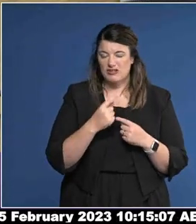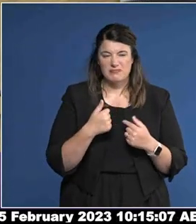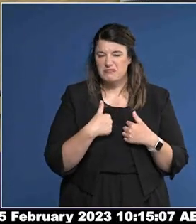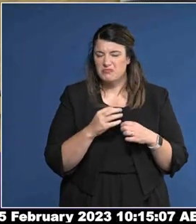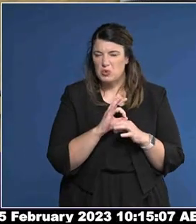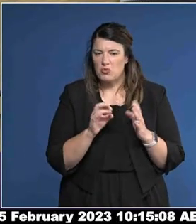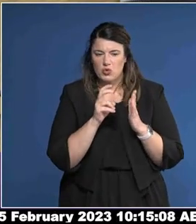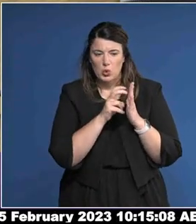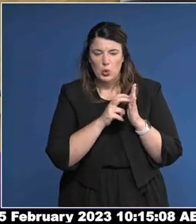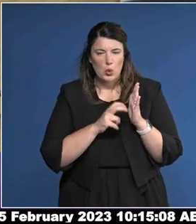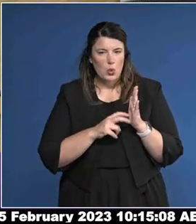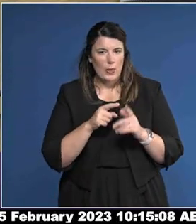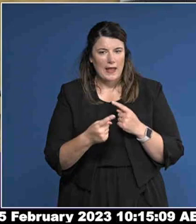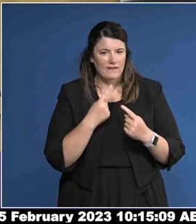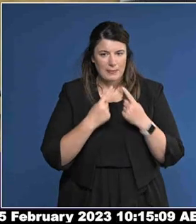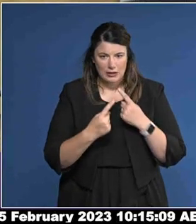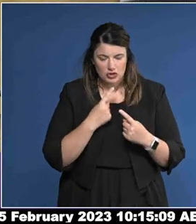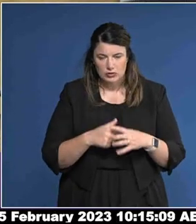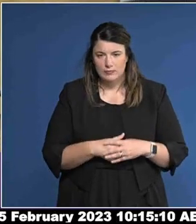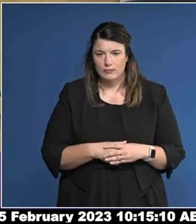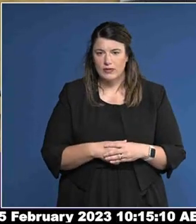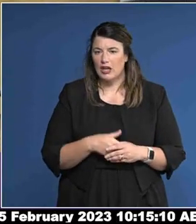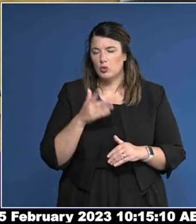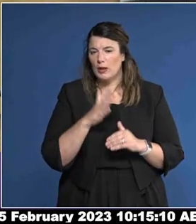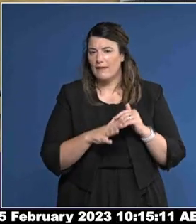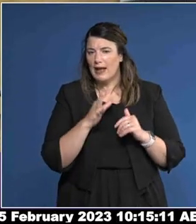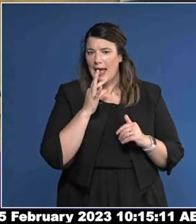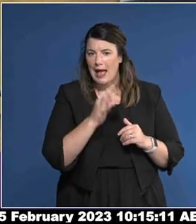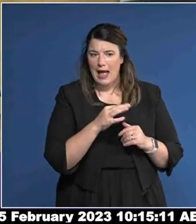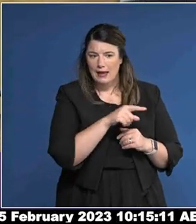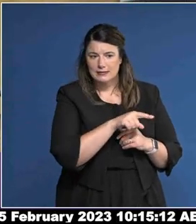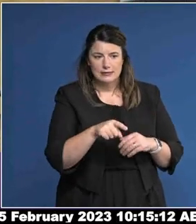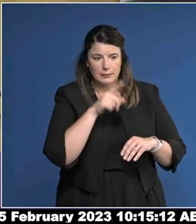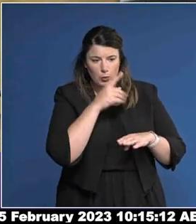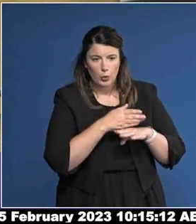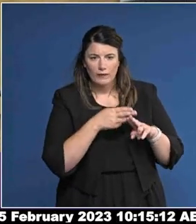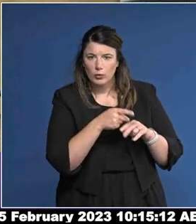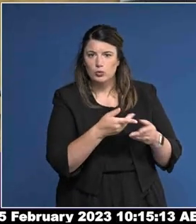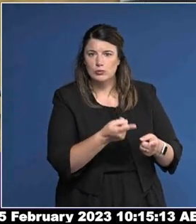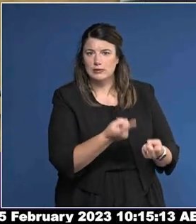system. MS CATTACH: No. MS EASTMAN: And that you don't ask employees to disclose disability. Is that right? No, we do not. Correct.